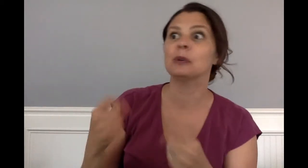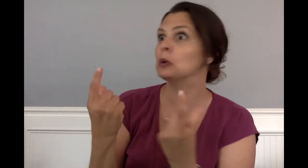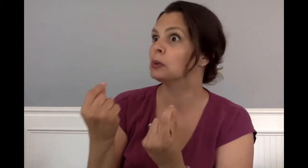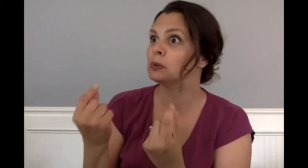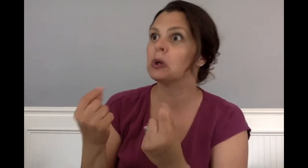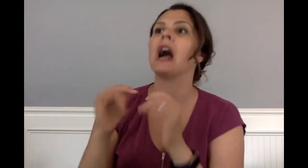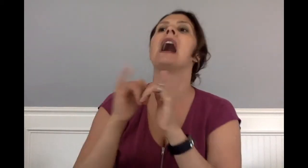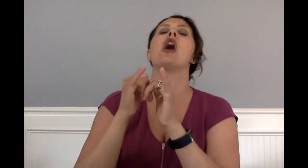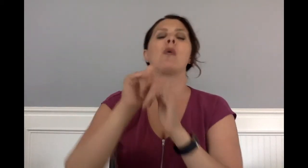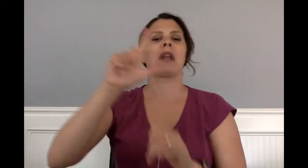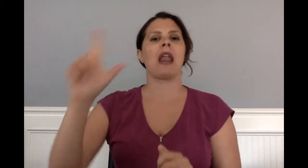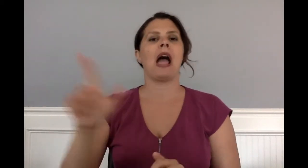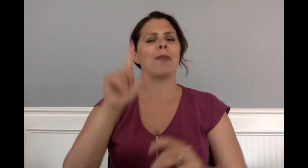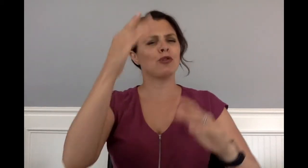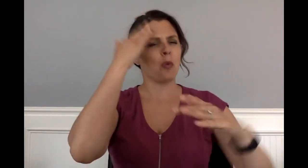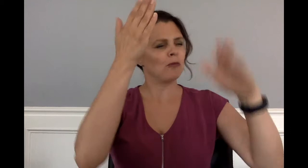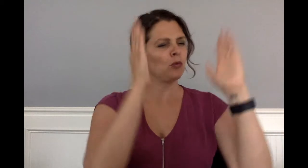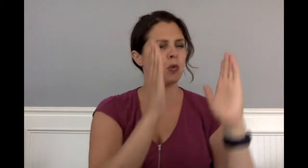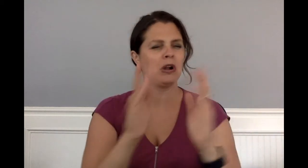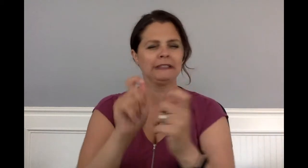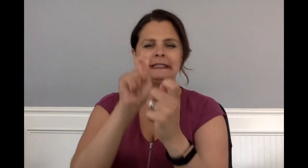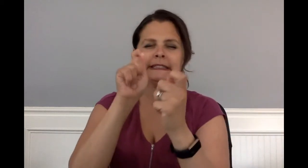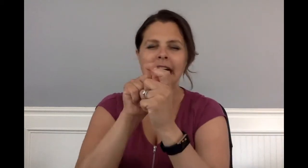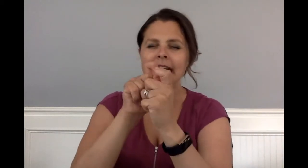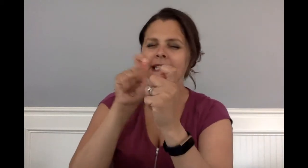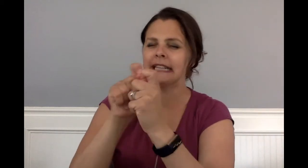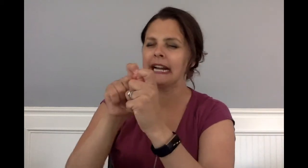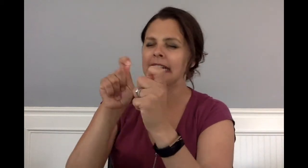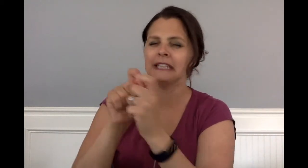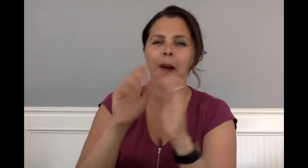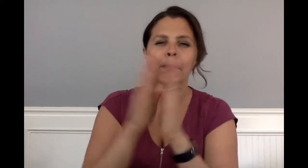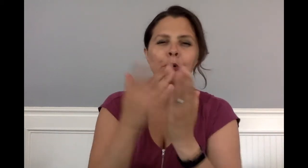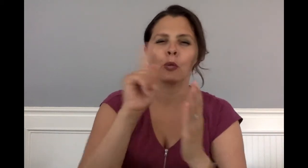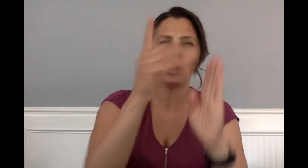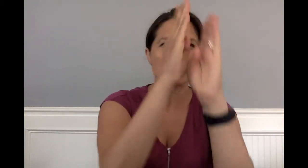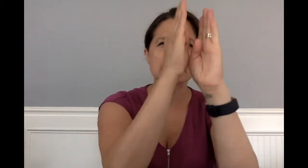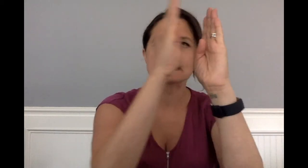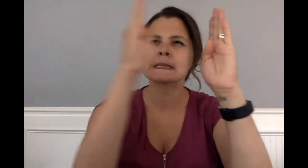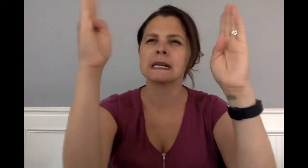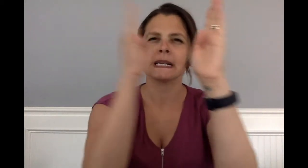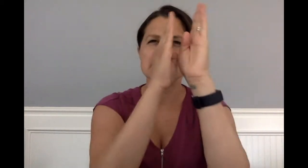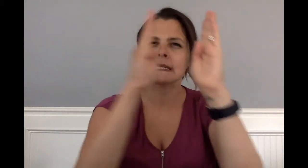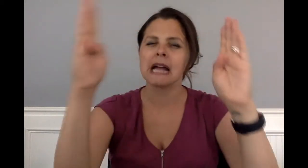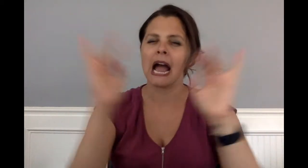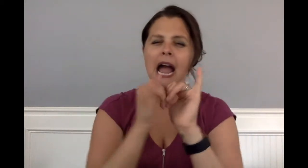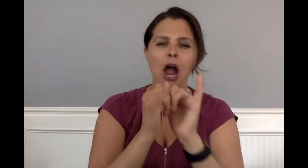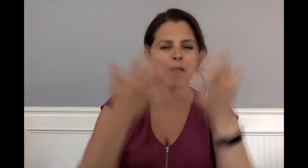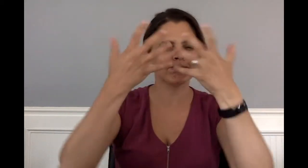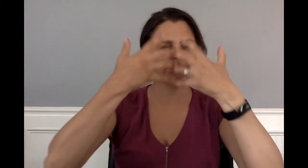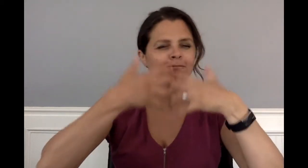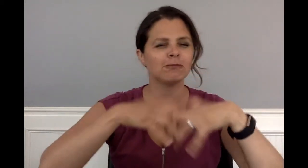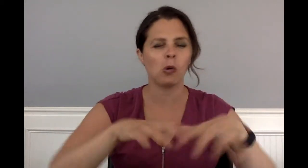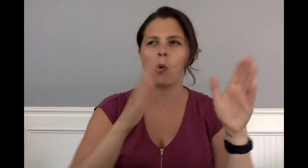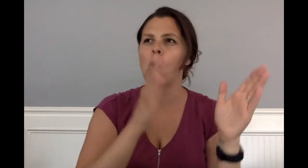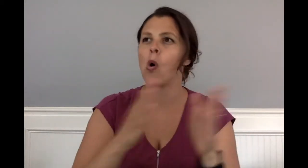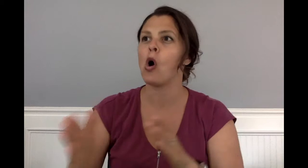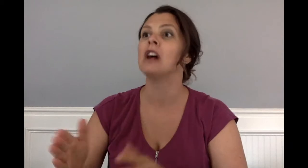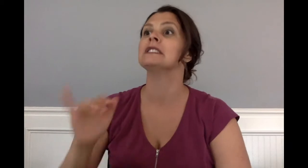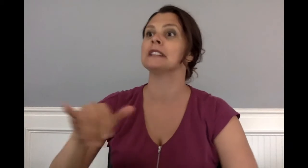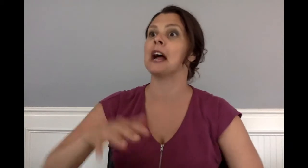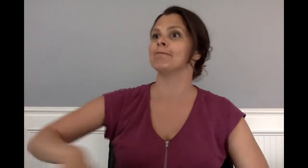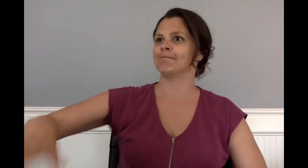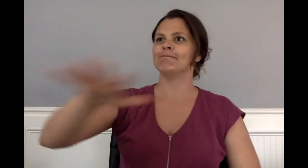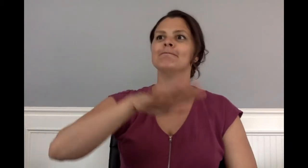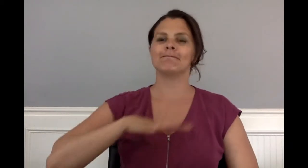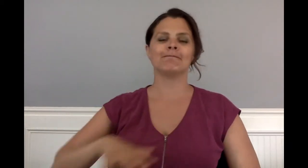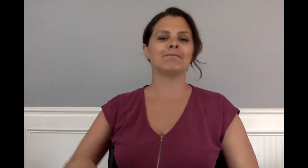how this library maintains its pristine orderliness.”